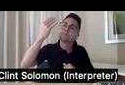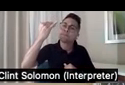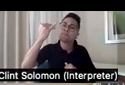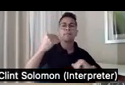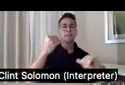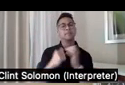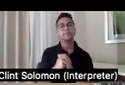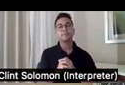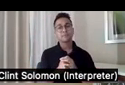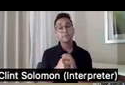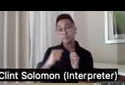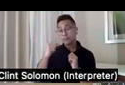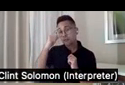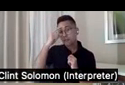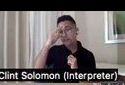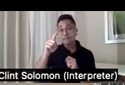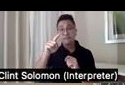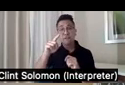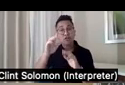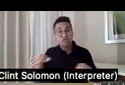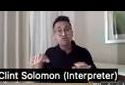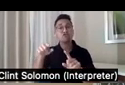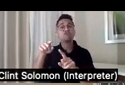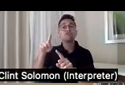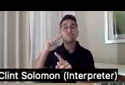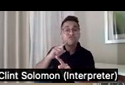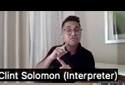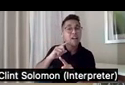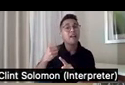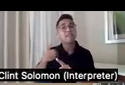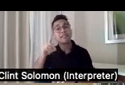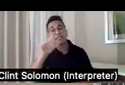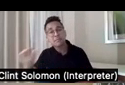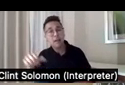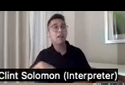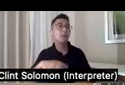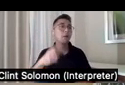that for children who are deaf with disability children who are blind with multiple disabilities